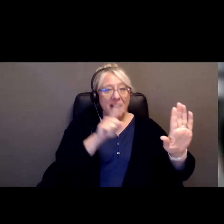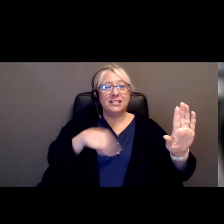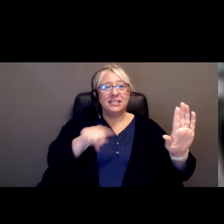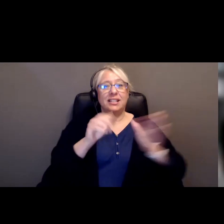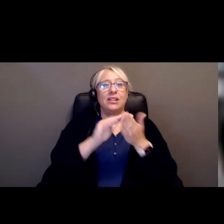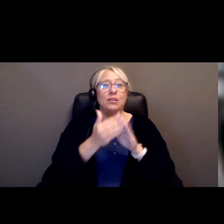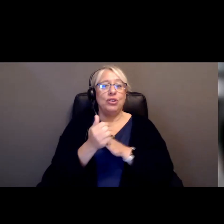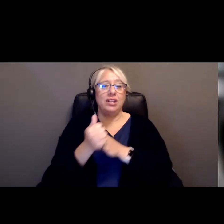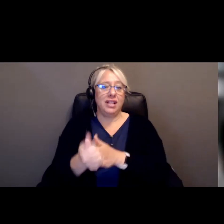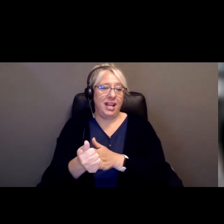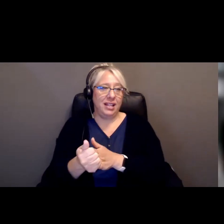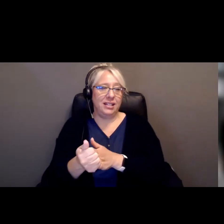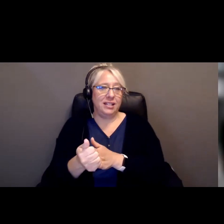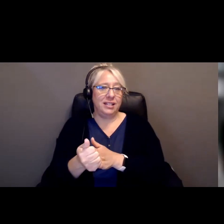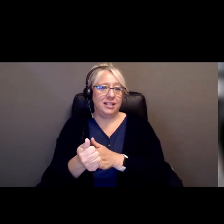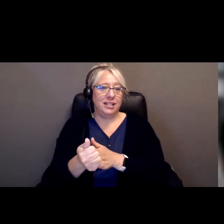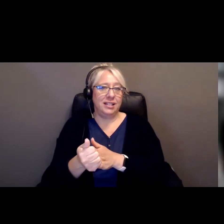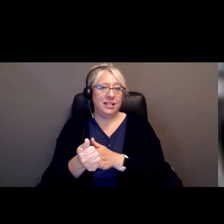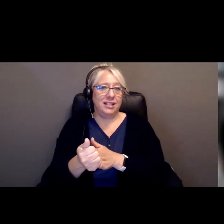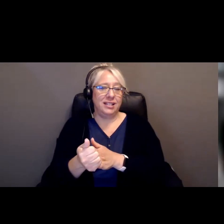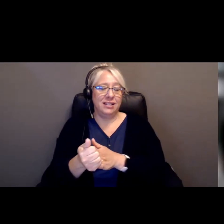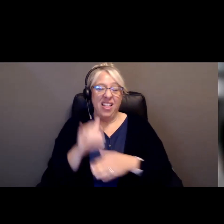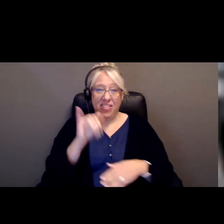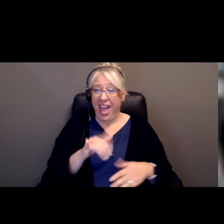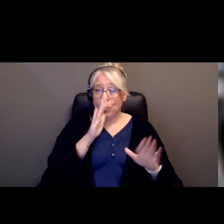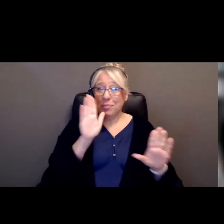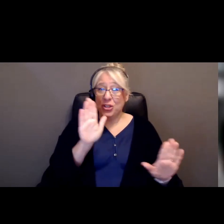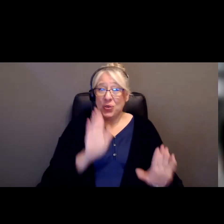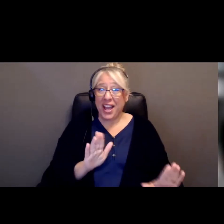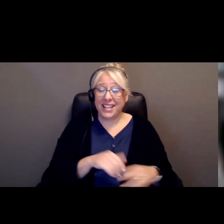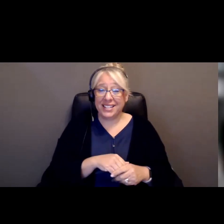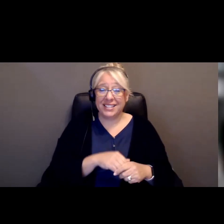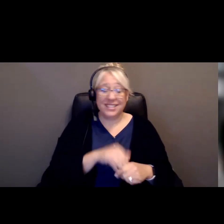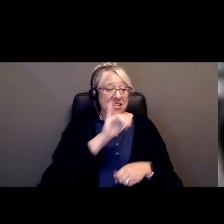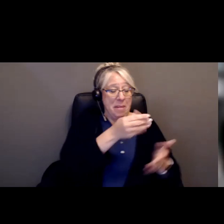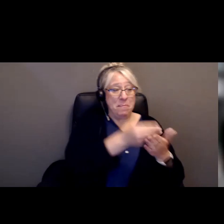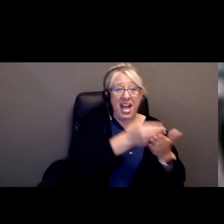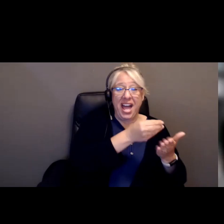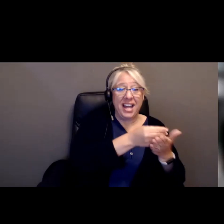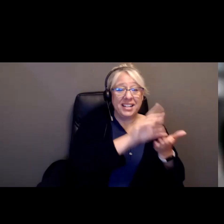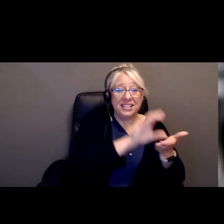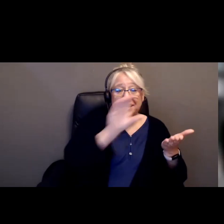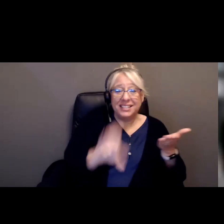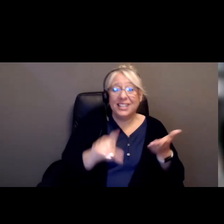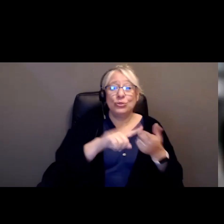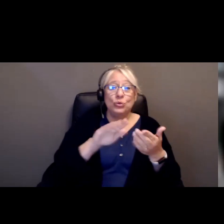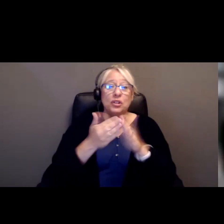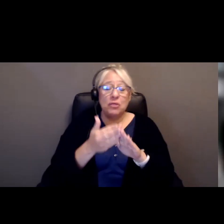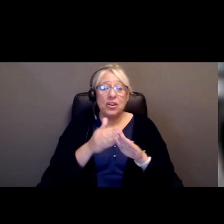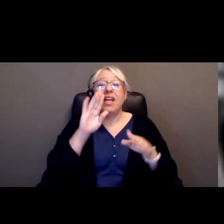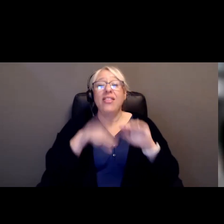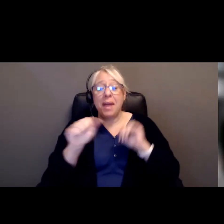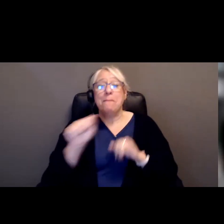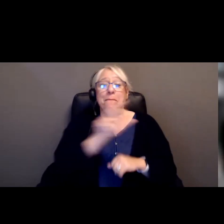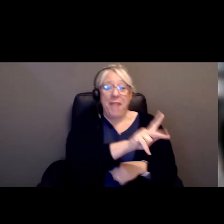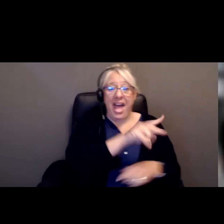this money be put into the community rather than back into the institution. And I think that's